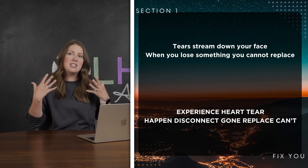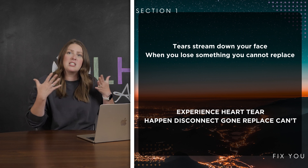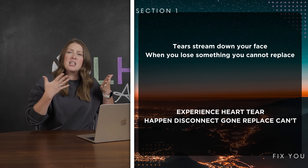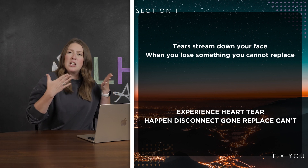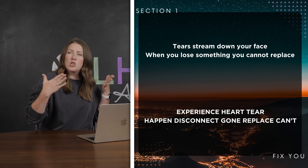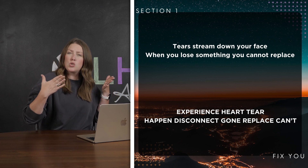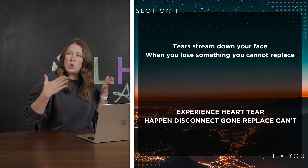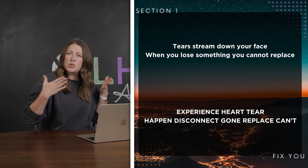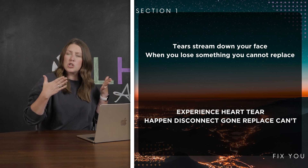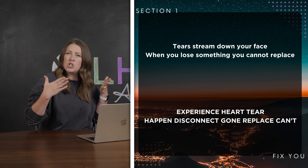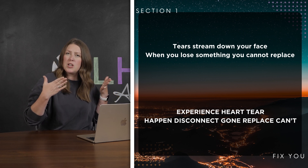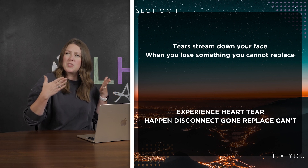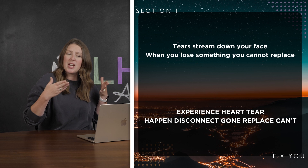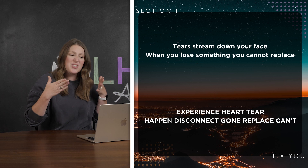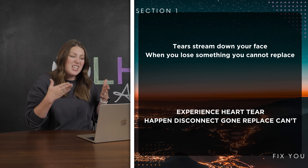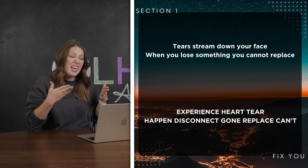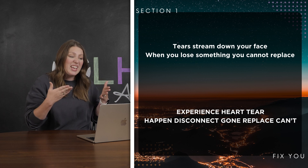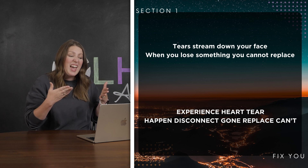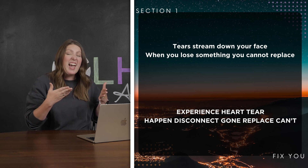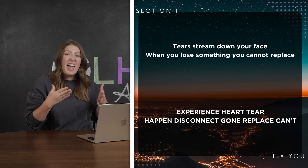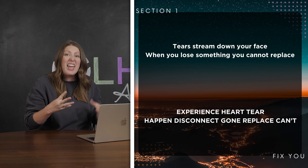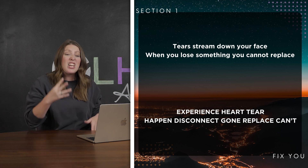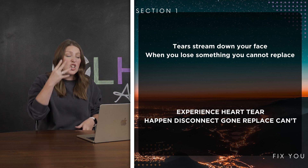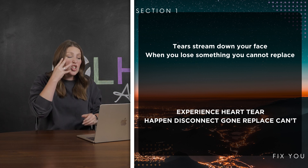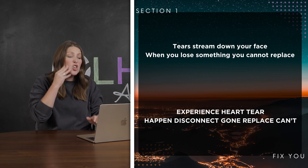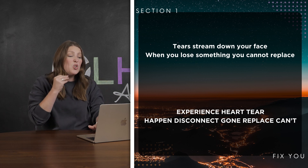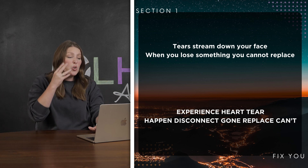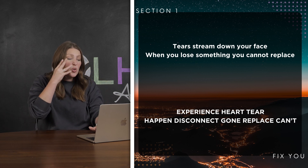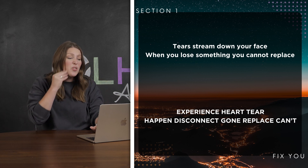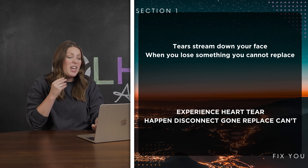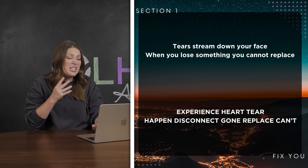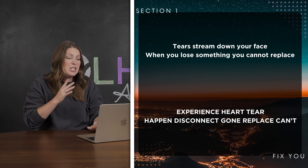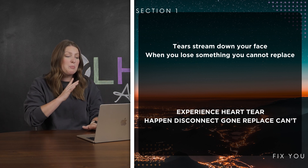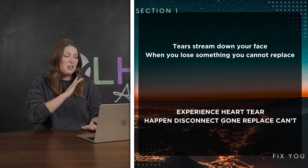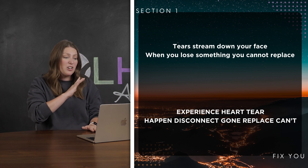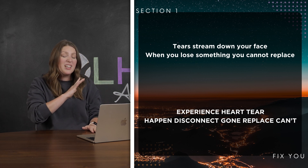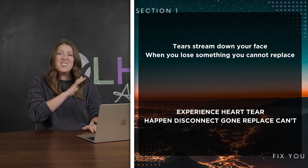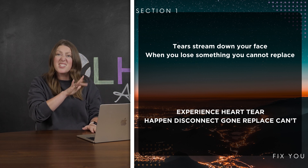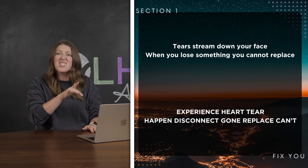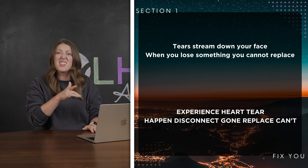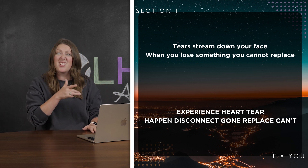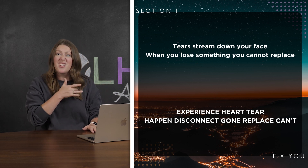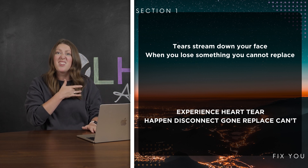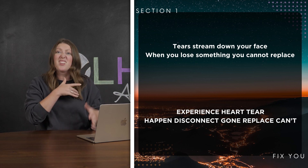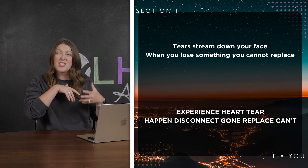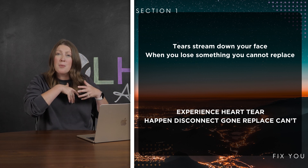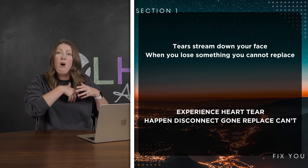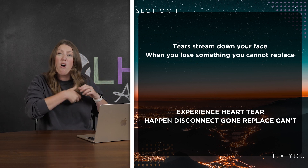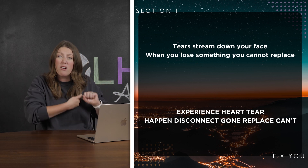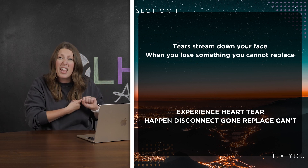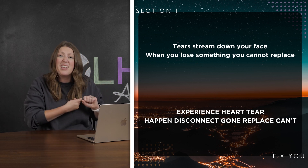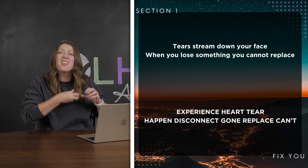this shoulder shift of saying, hey, you've experienced some heartache.